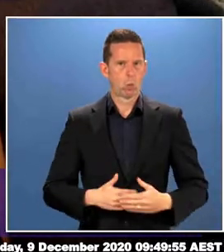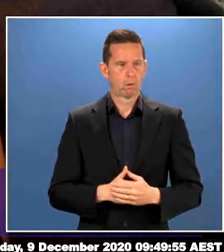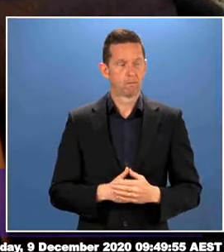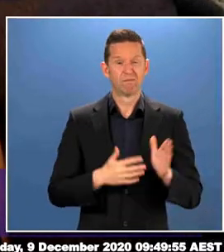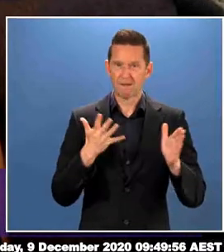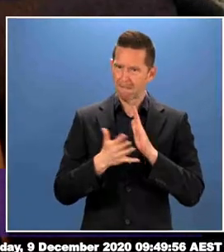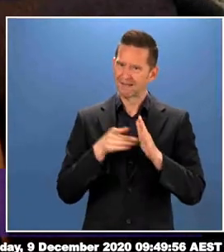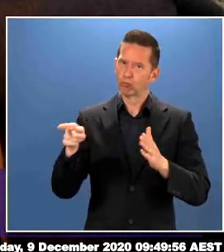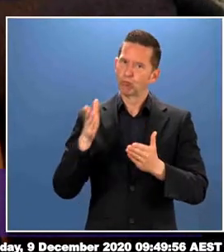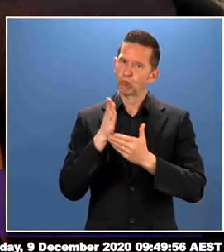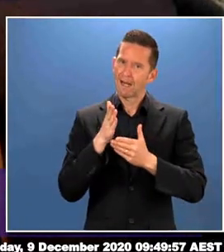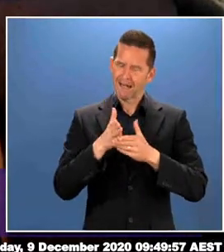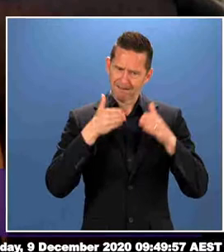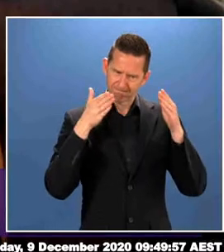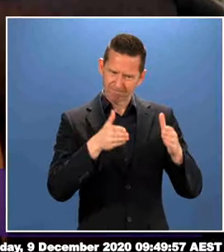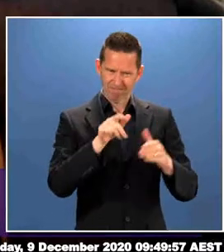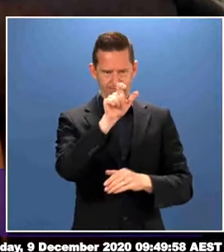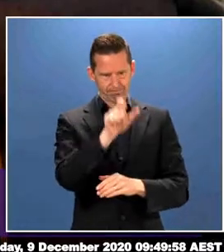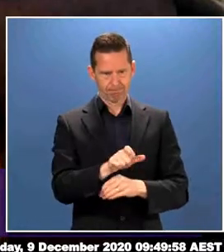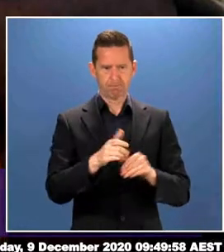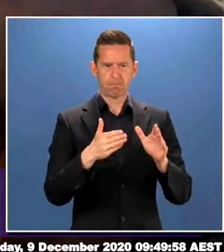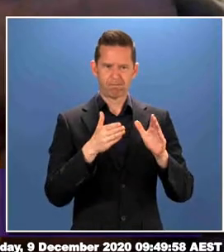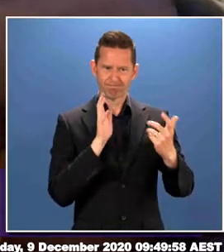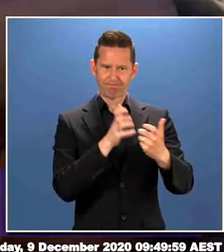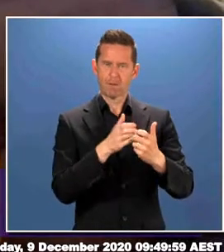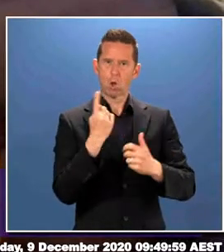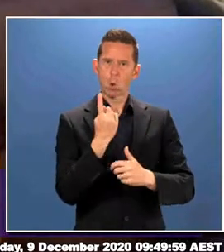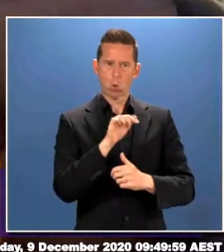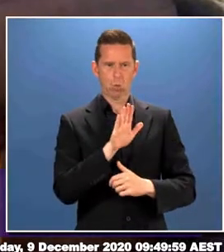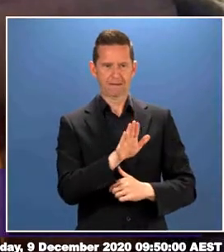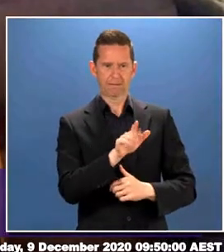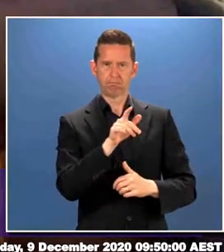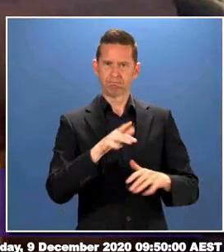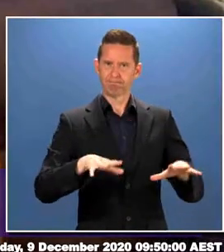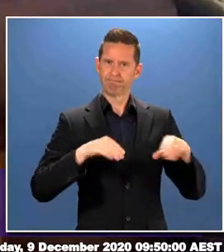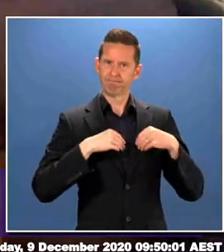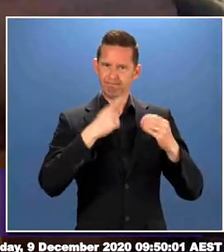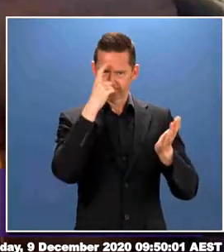for people with disabilities? Absolutely. And I think recognising the unique experiences that can be drawn from